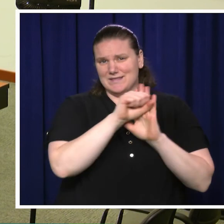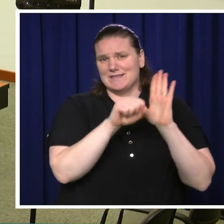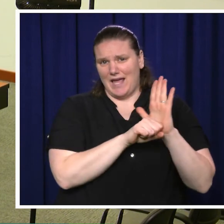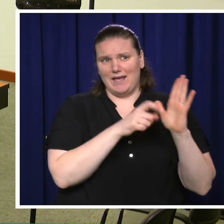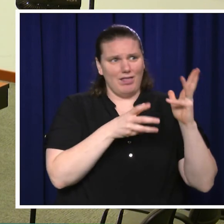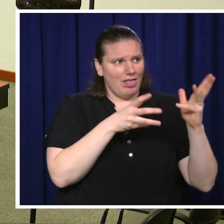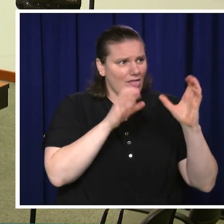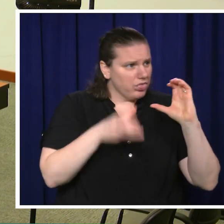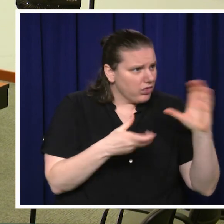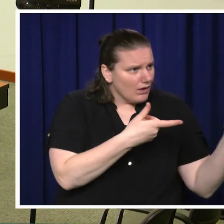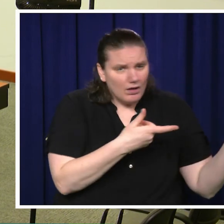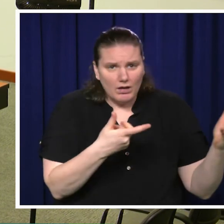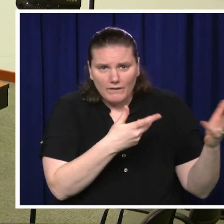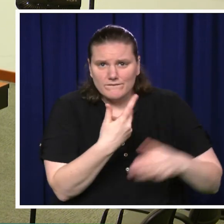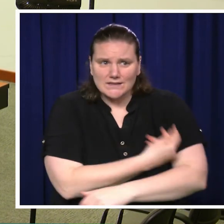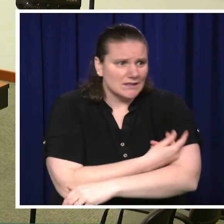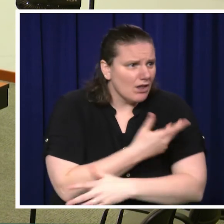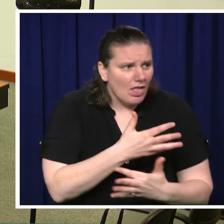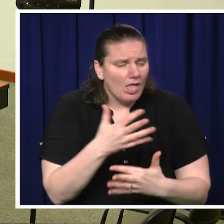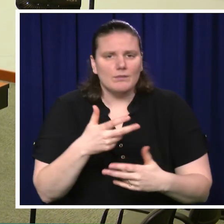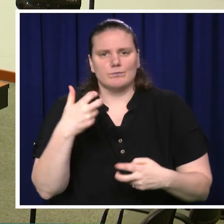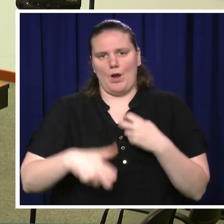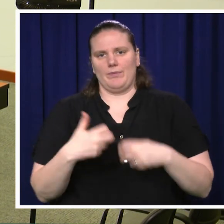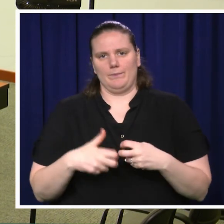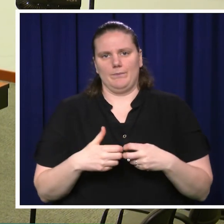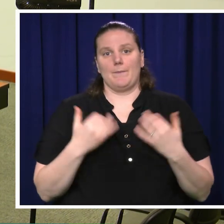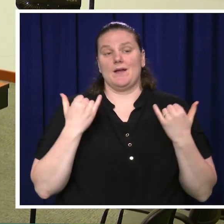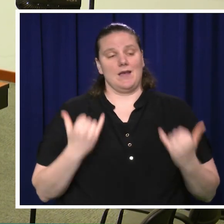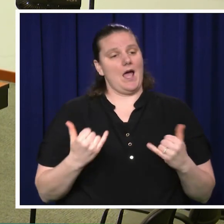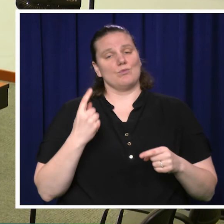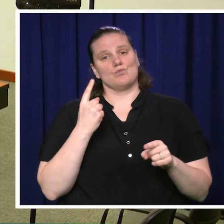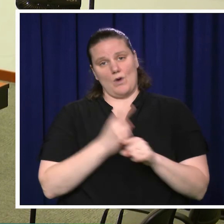problem with , with the State, which initially created some difficulties.